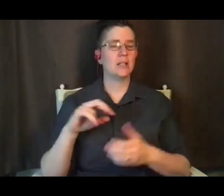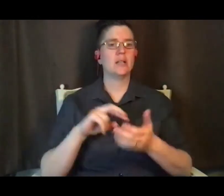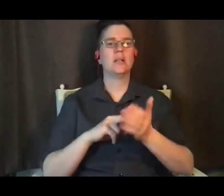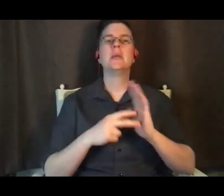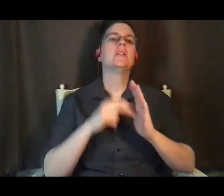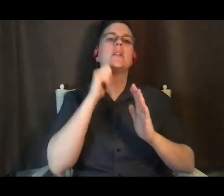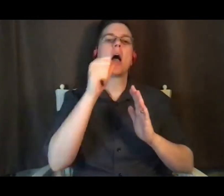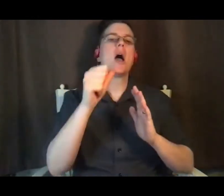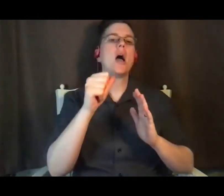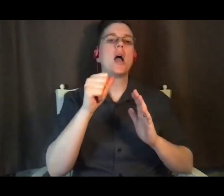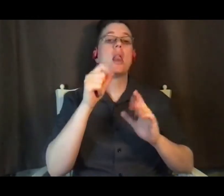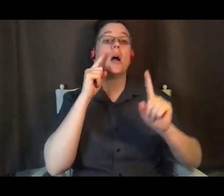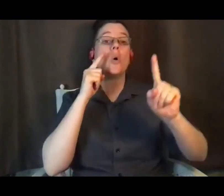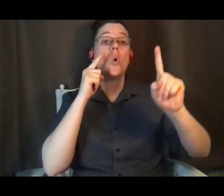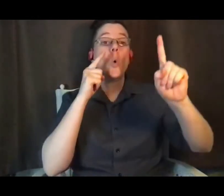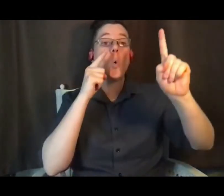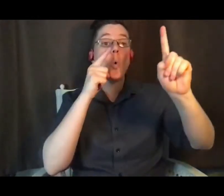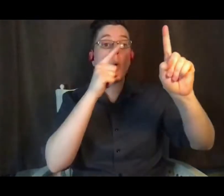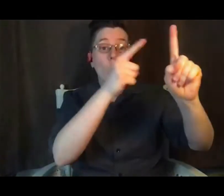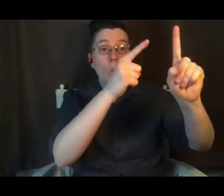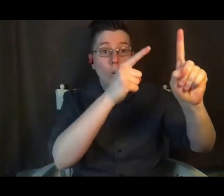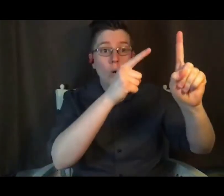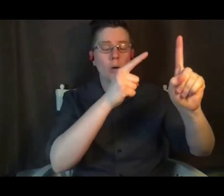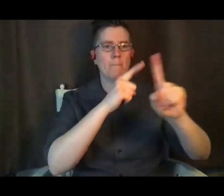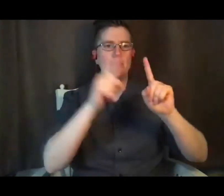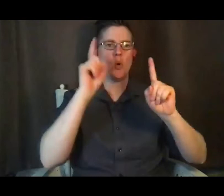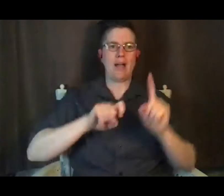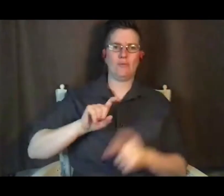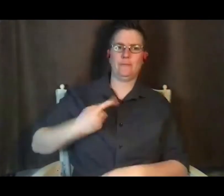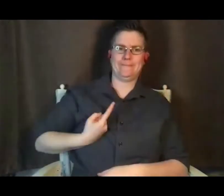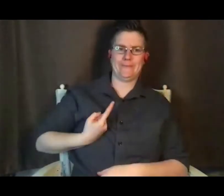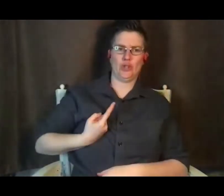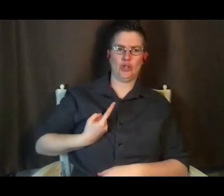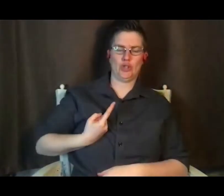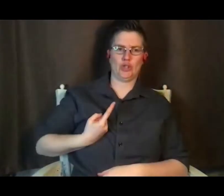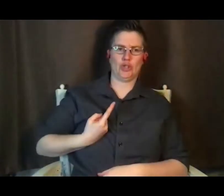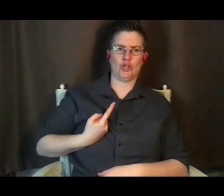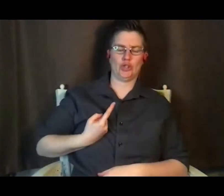is something that is a prerequisite in order for us to move to the society that we deserve